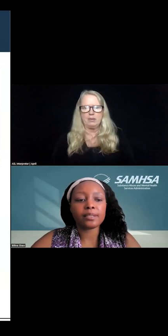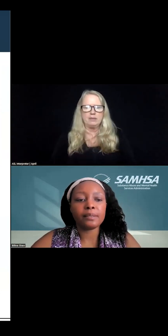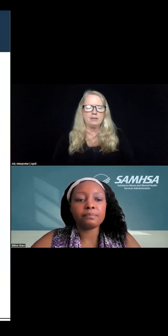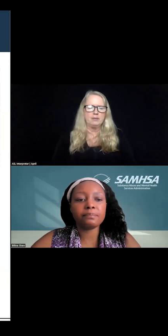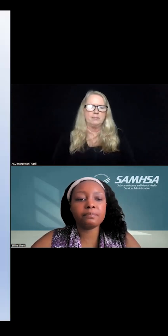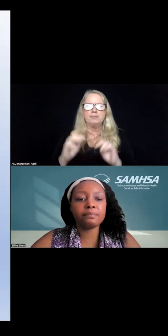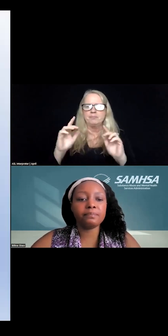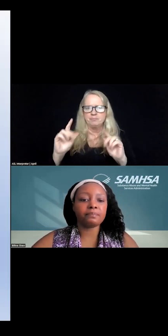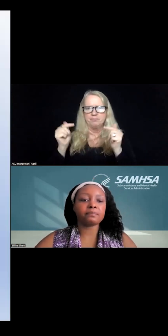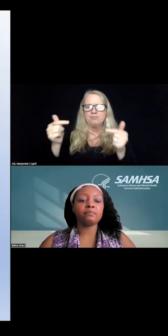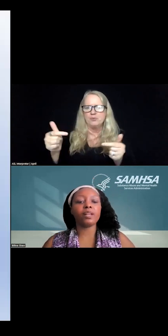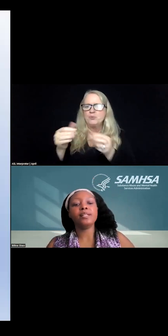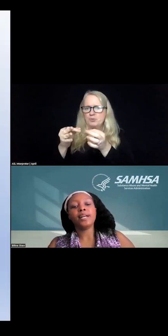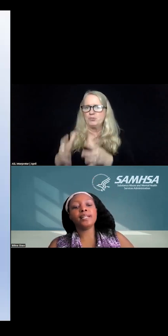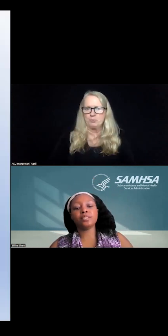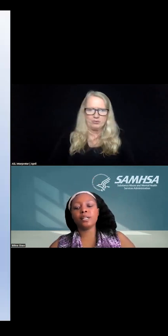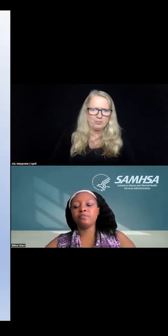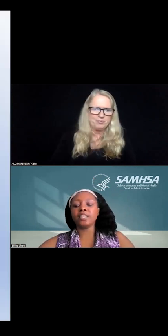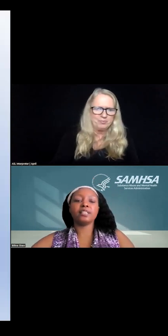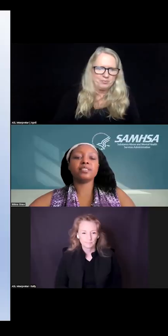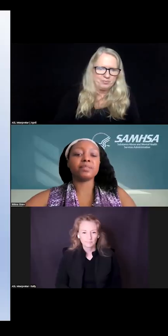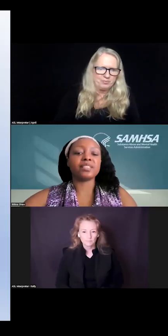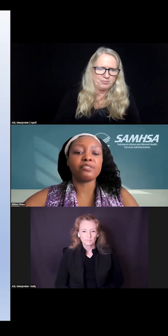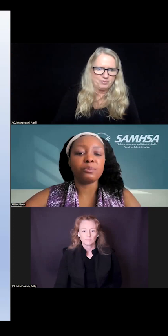AND FINALLY, SAMHSA STAFF.